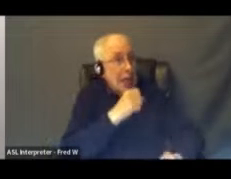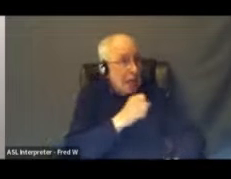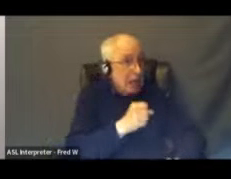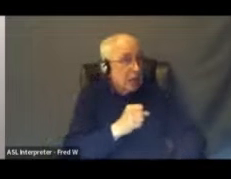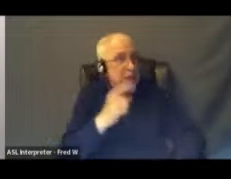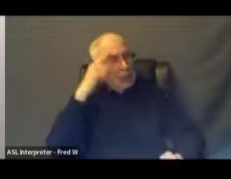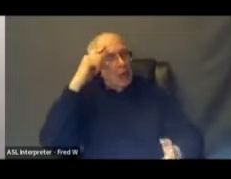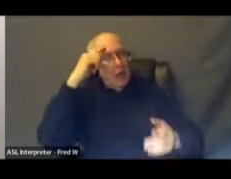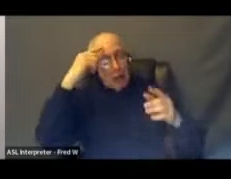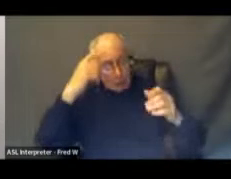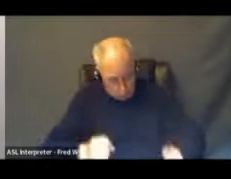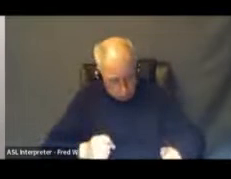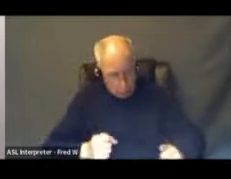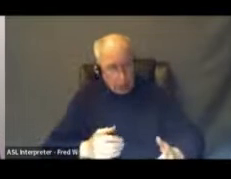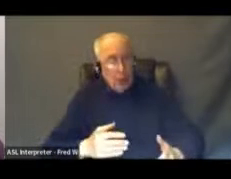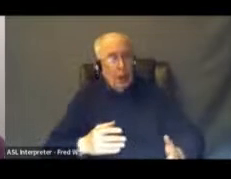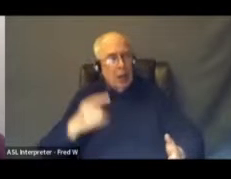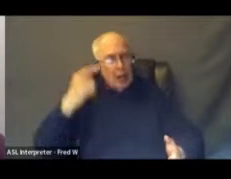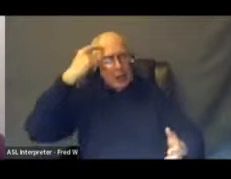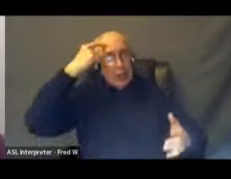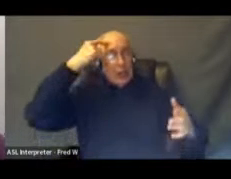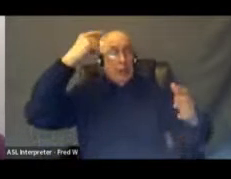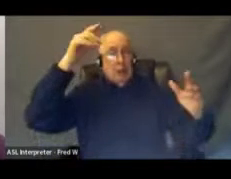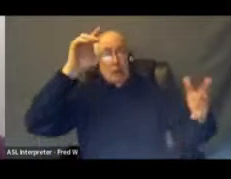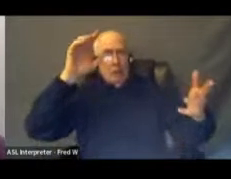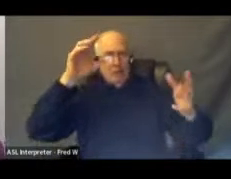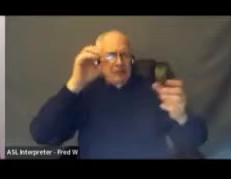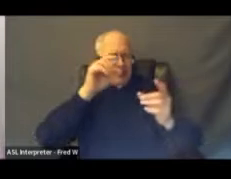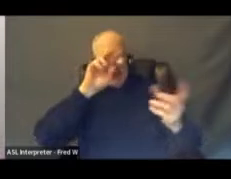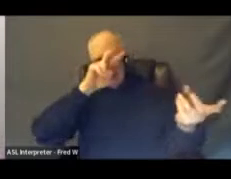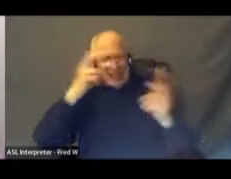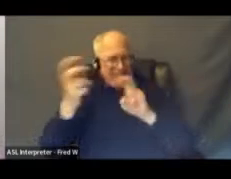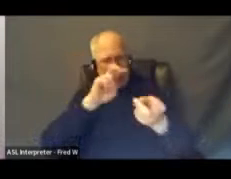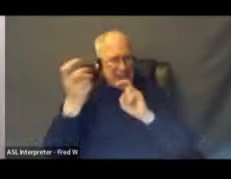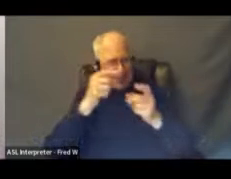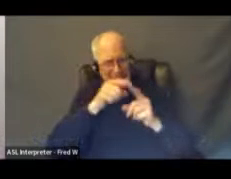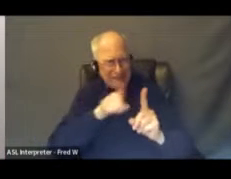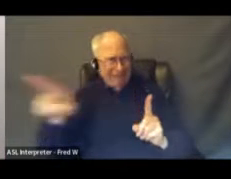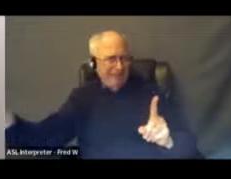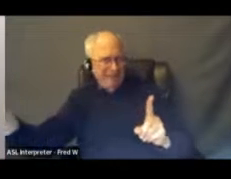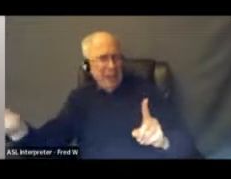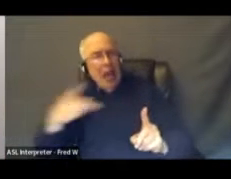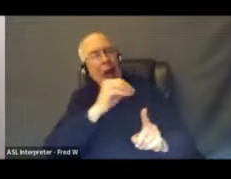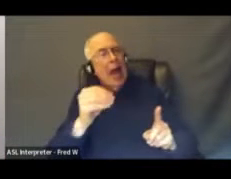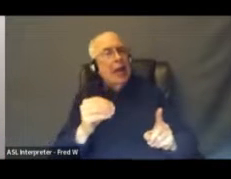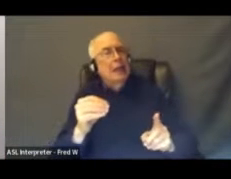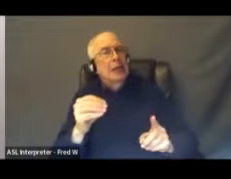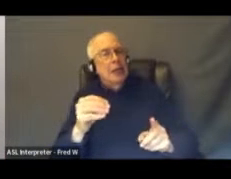altered state of consciousness, and repeated injury. And then on the back, it actually comes to